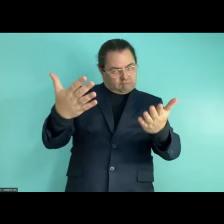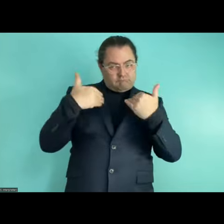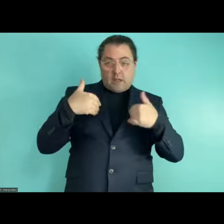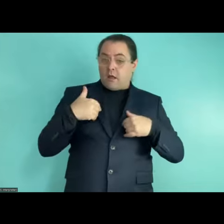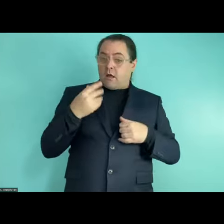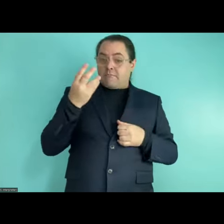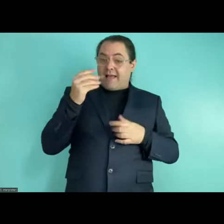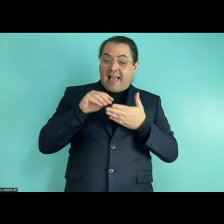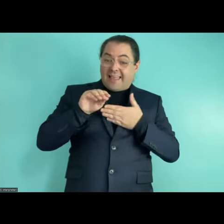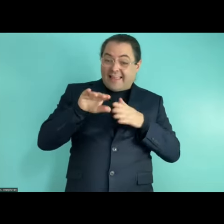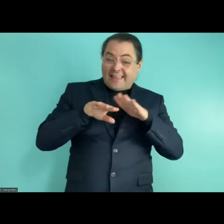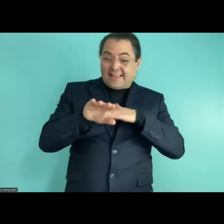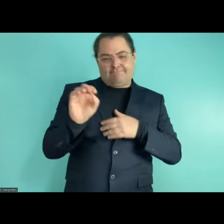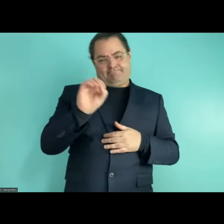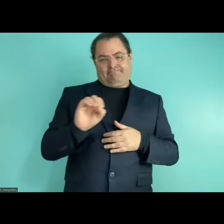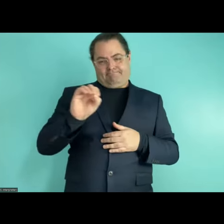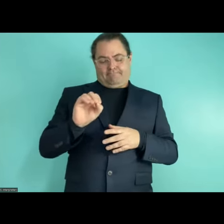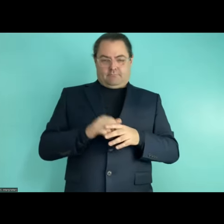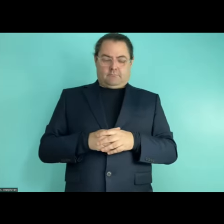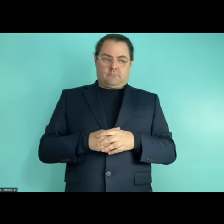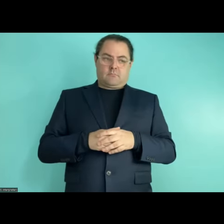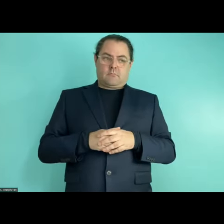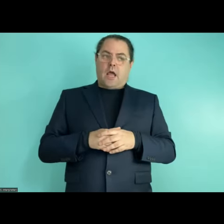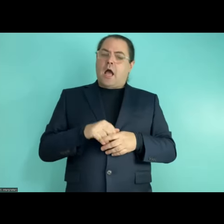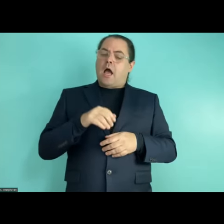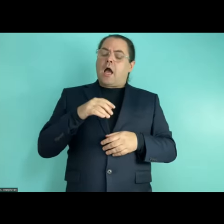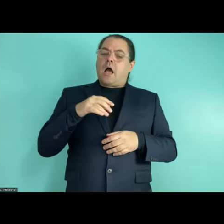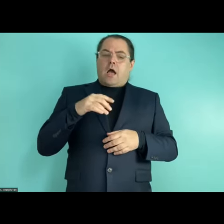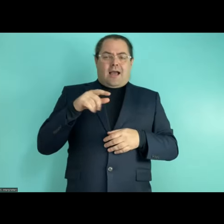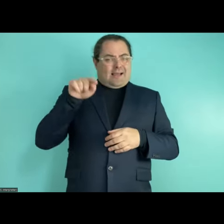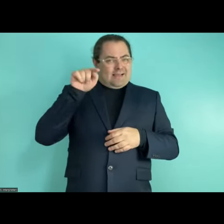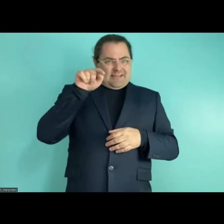16:57:03 Unfortunately there we will not have interpretation into French, so that the conference